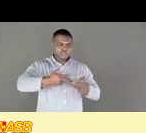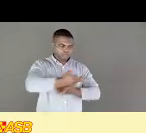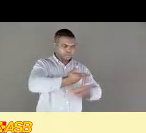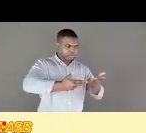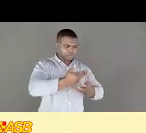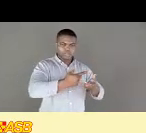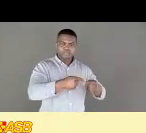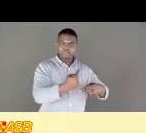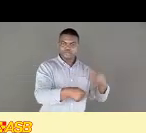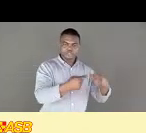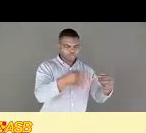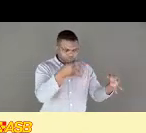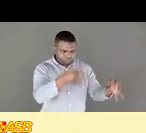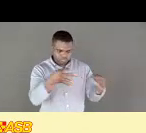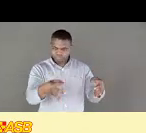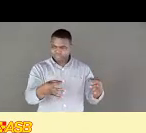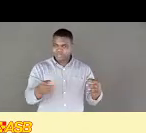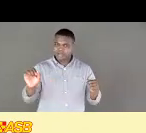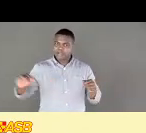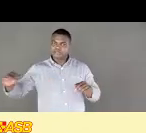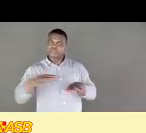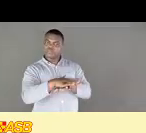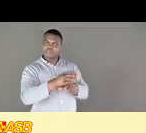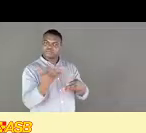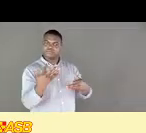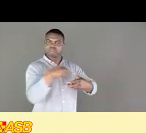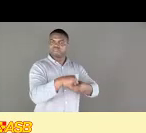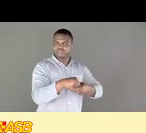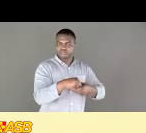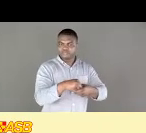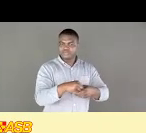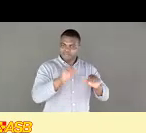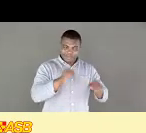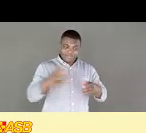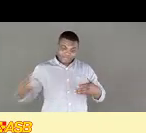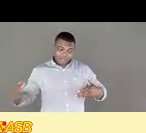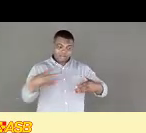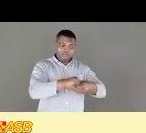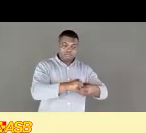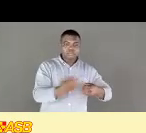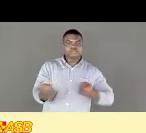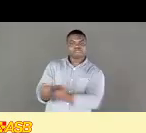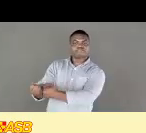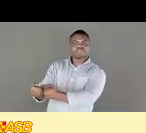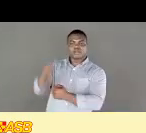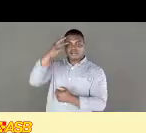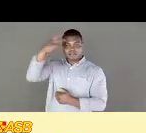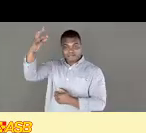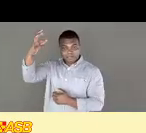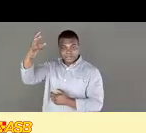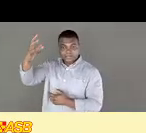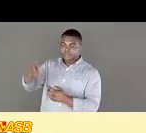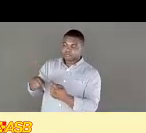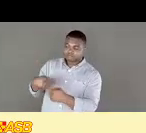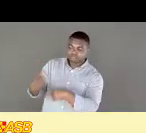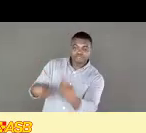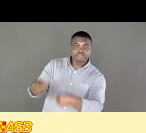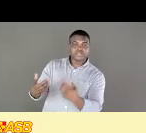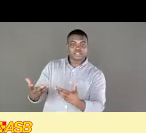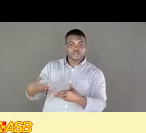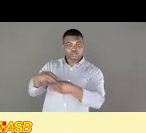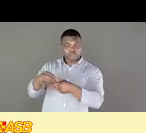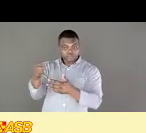their inclusive actions at the local level, even after the humanitarian organizations or NGOs have